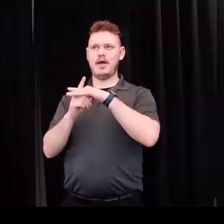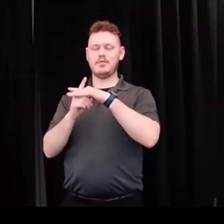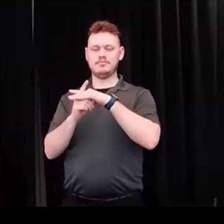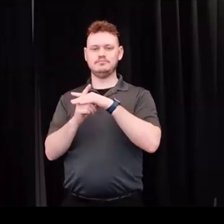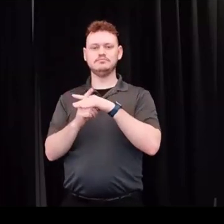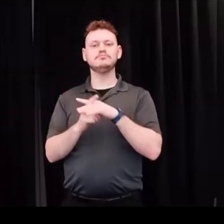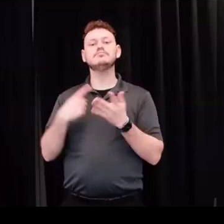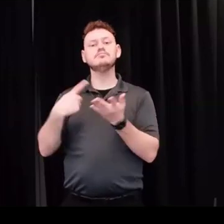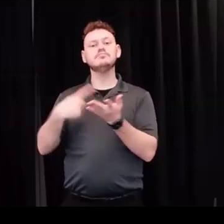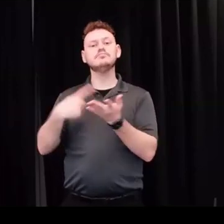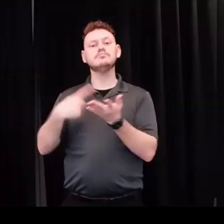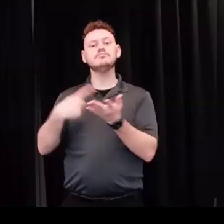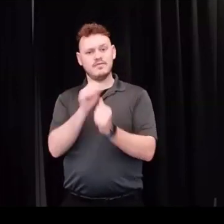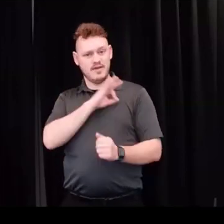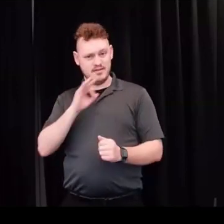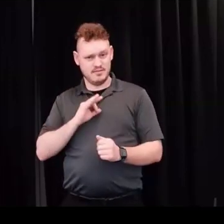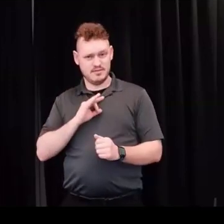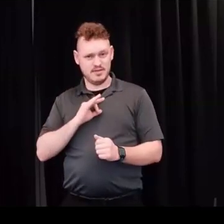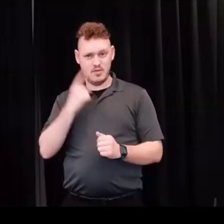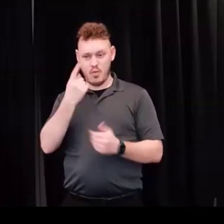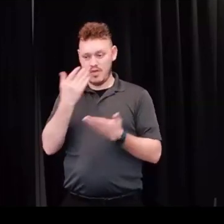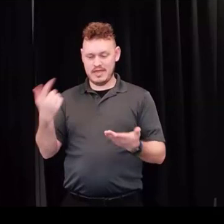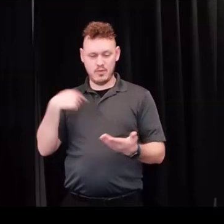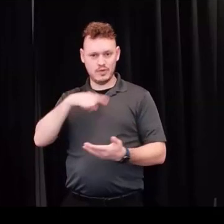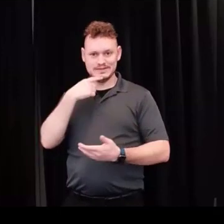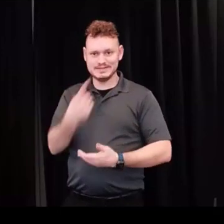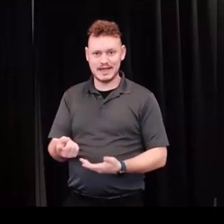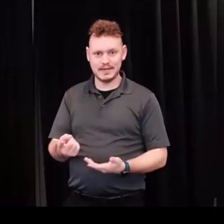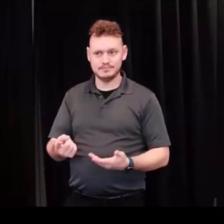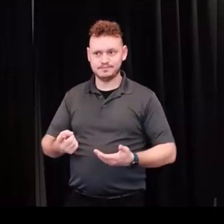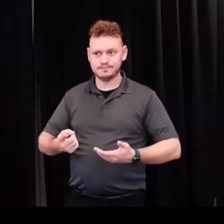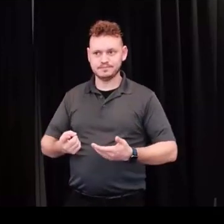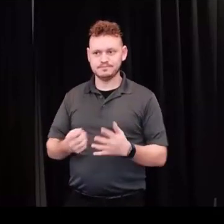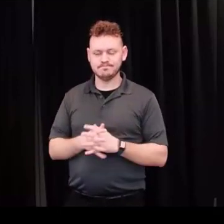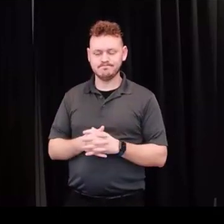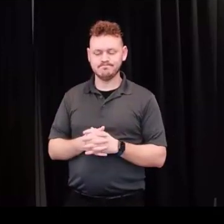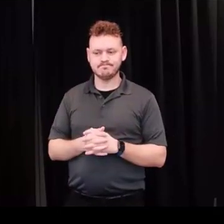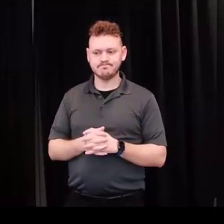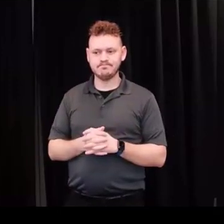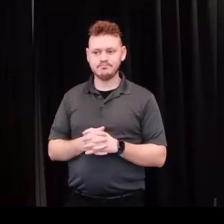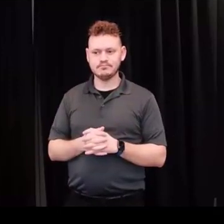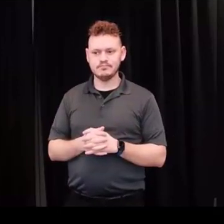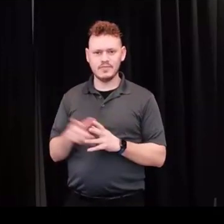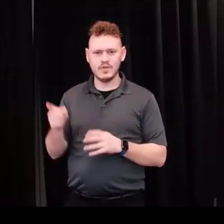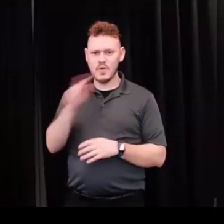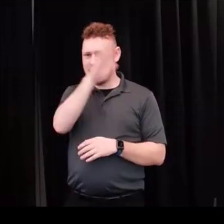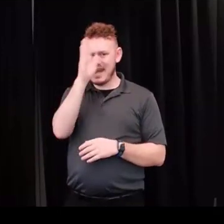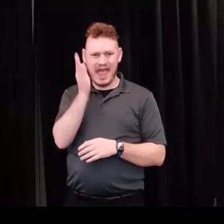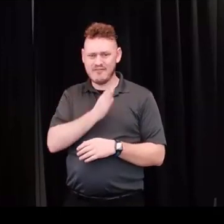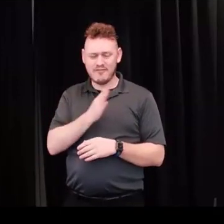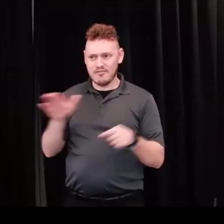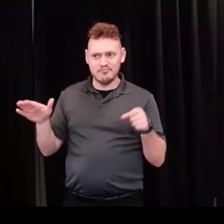the things that we say is that we're not going to be fully prepared for every single possible